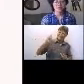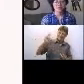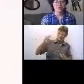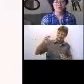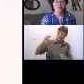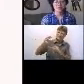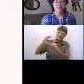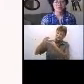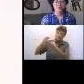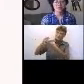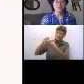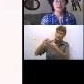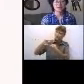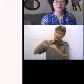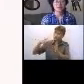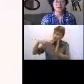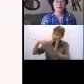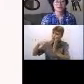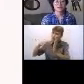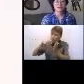here in Canada. But anyone else that would like to add to